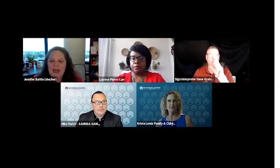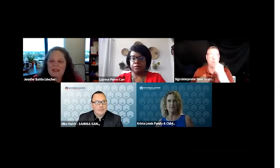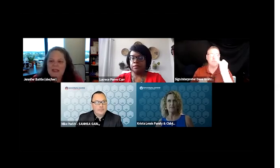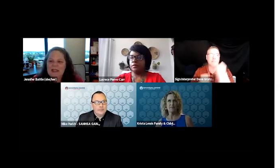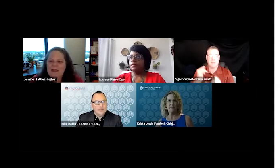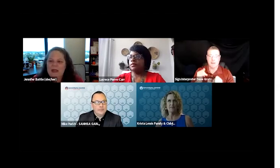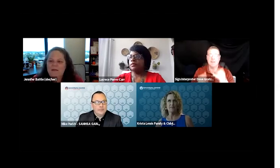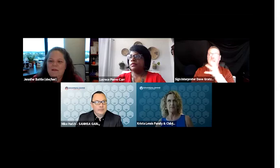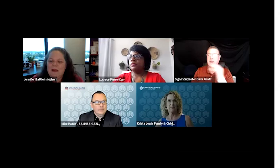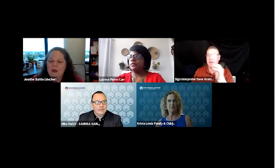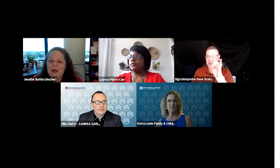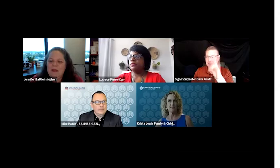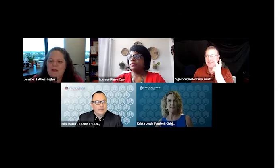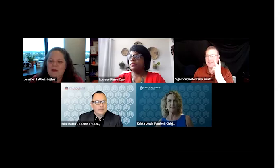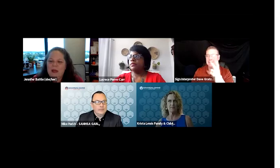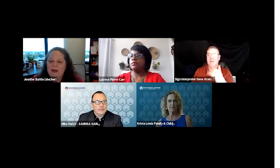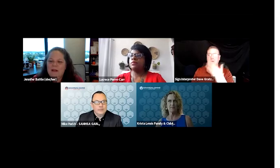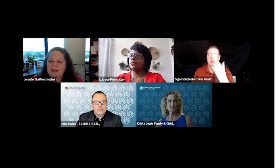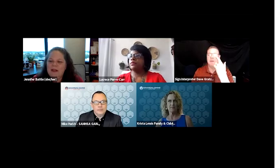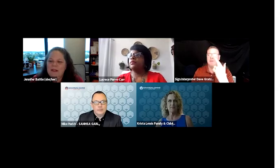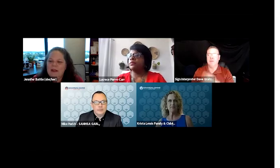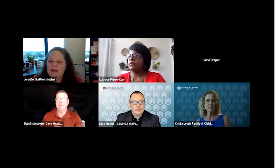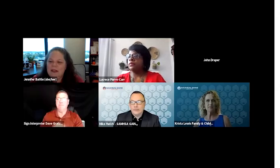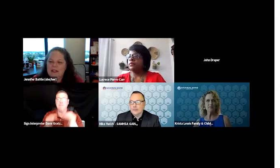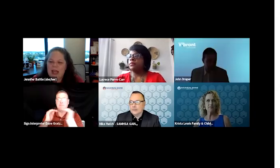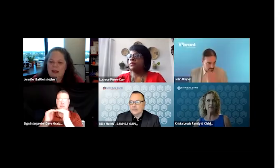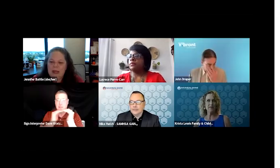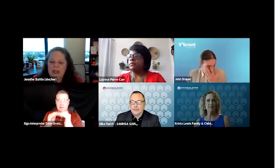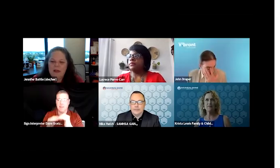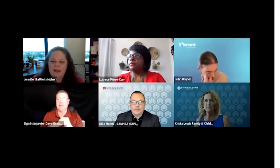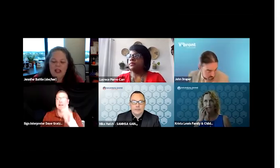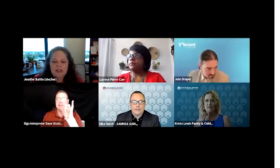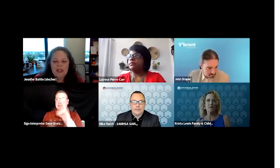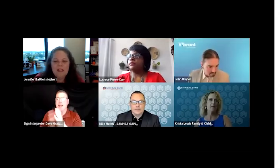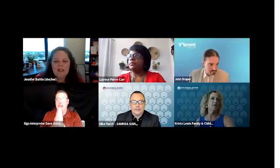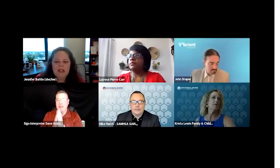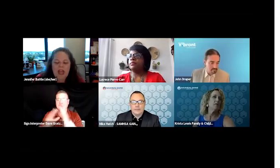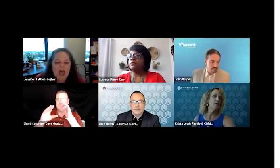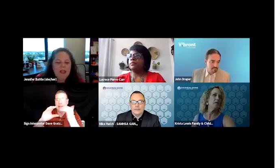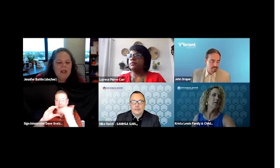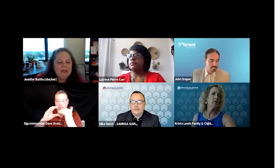And I did see my good friend Mona, who was one of my colleagues here at the Harris Center, did add my email address to the chat.